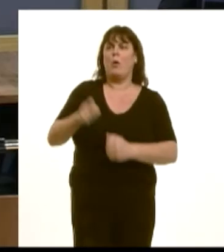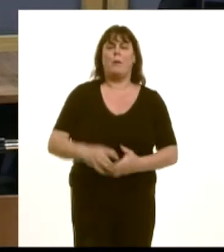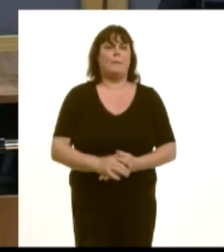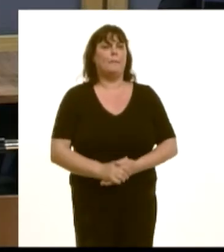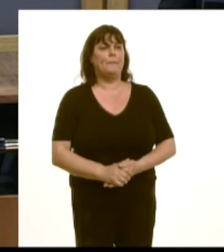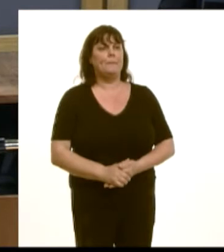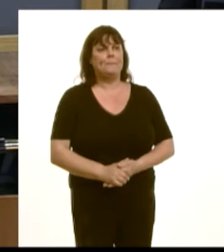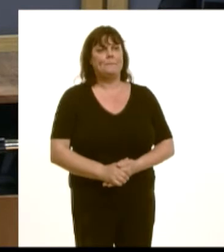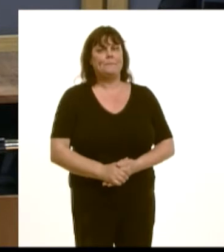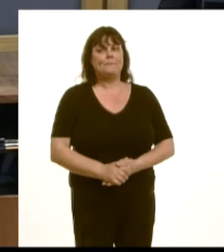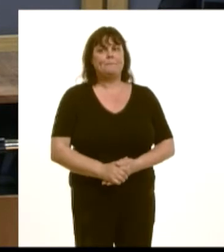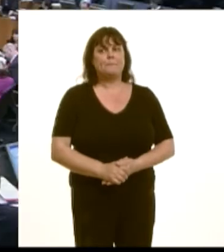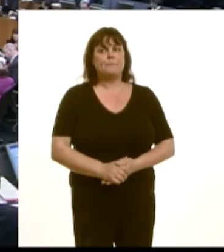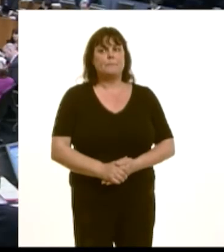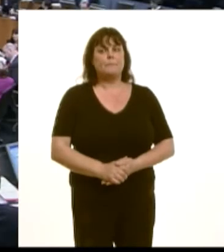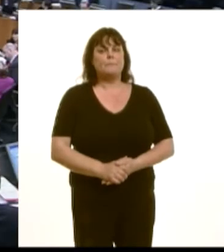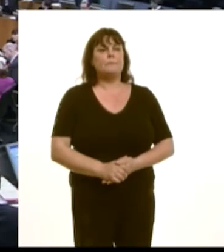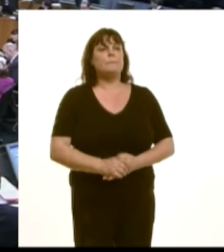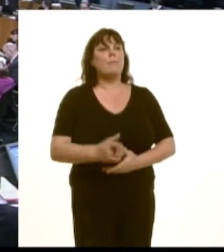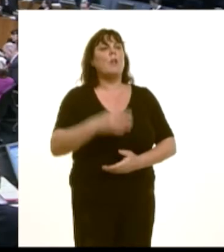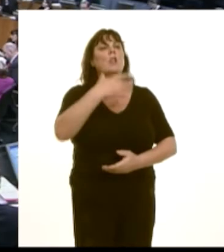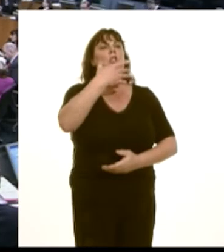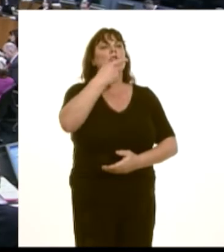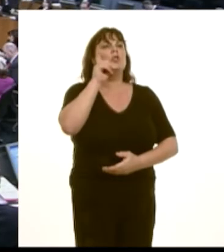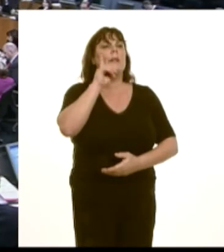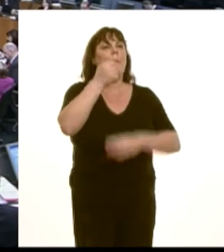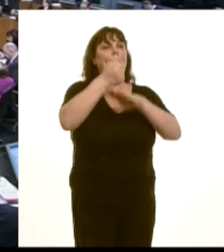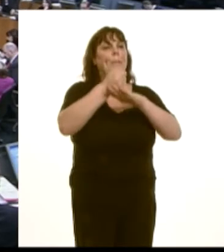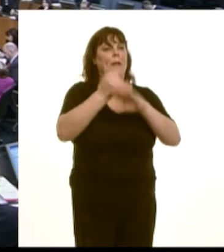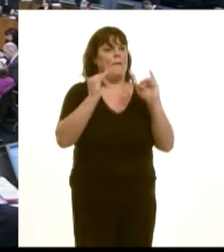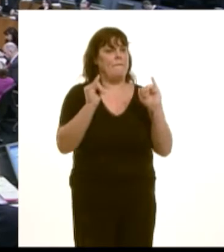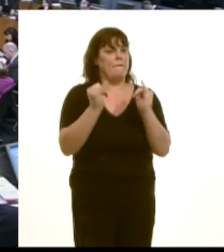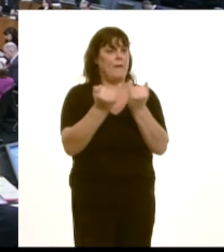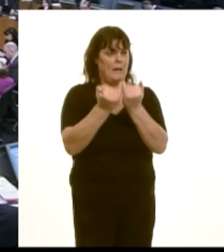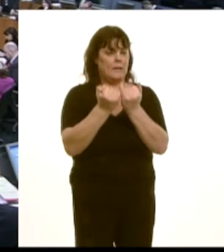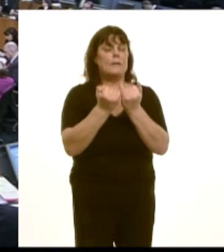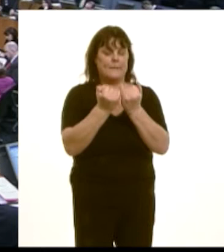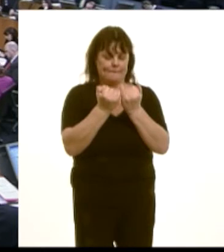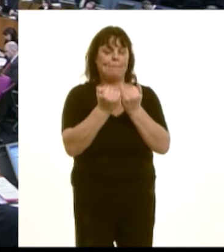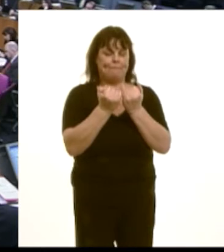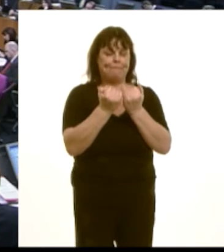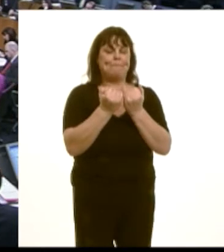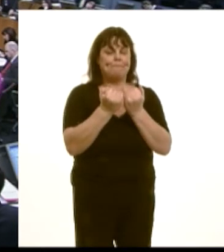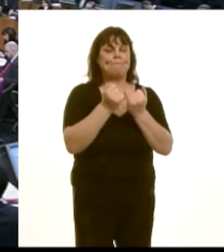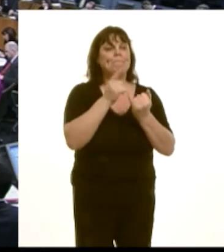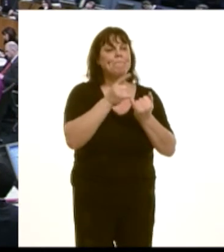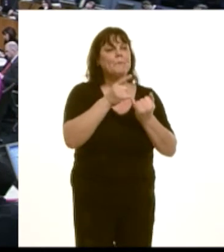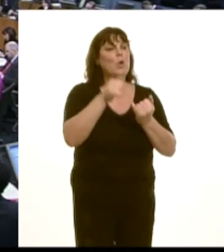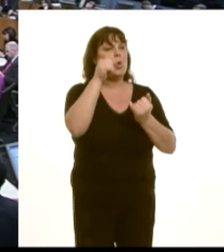Peter Black: First Minister, returning to the gender-based violence Bill, and I endorse what you and Jocelyn Davies have just said, you will know that the committee was particularly